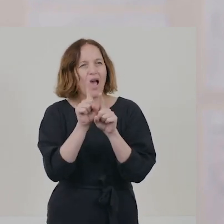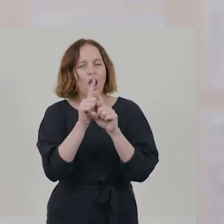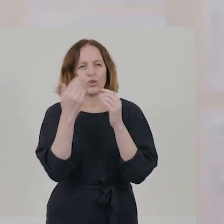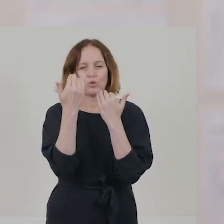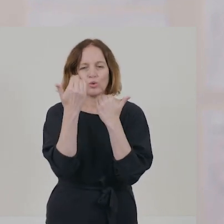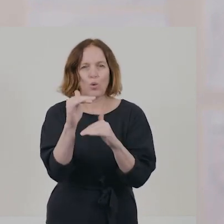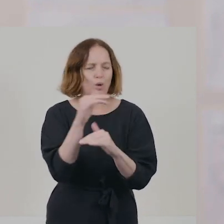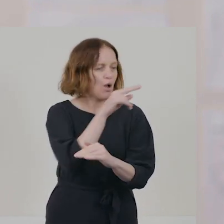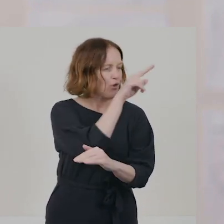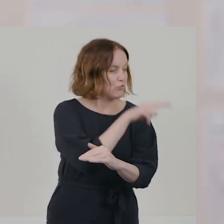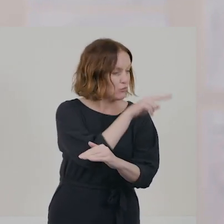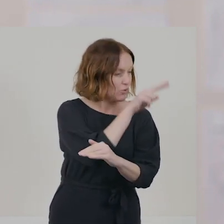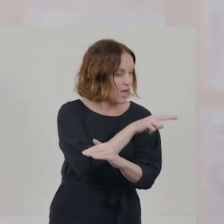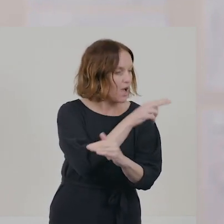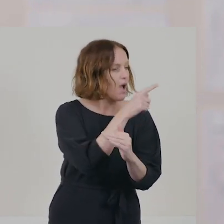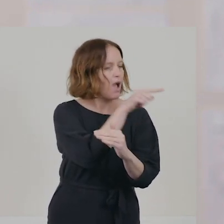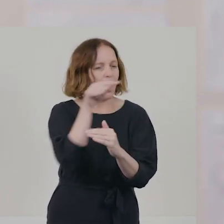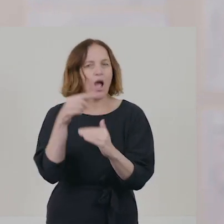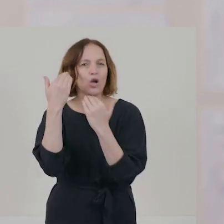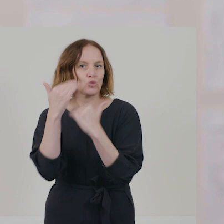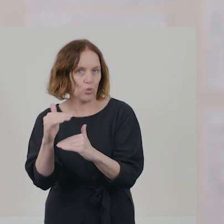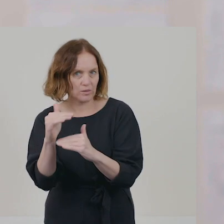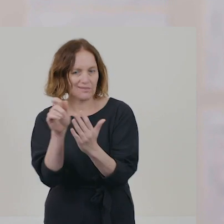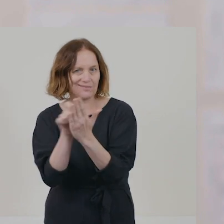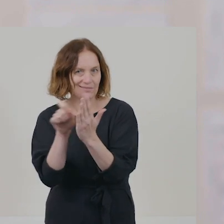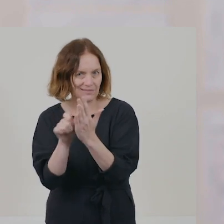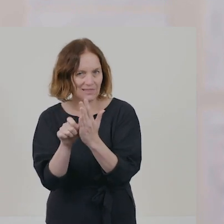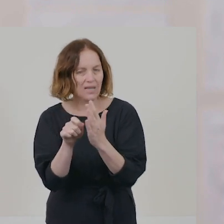of what we have read or viewed, that focuses on the central thought,